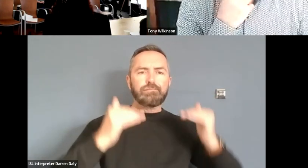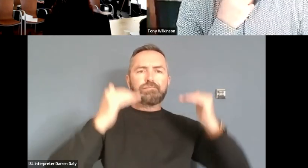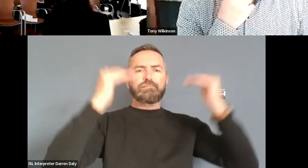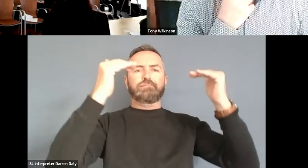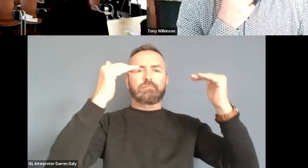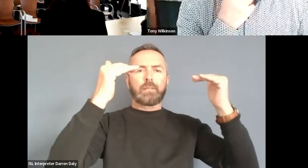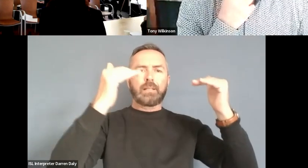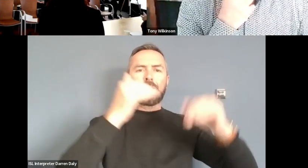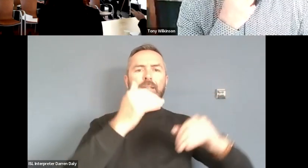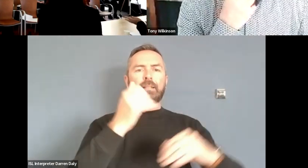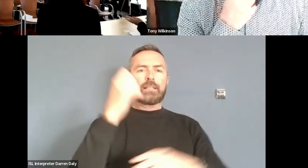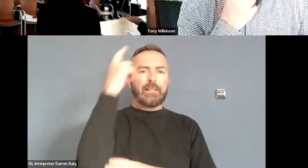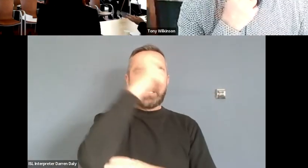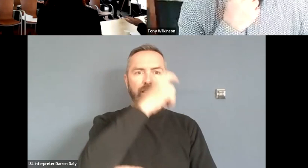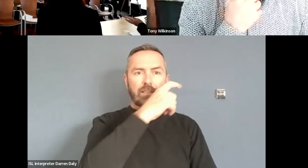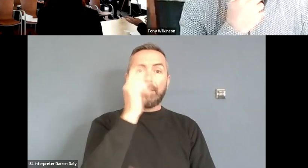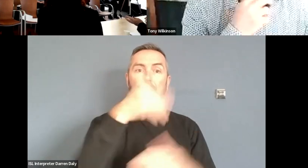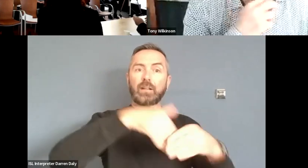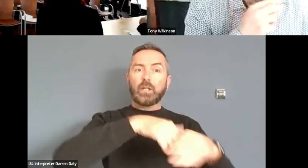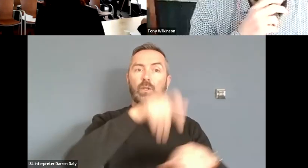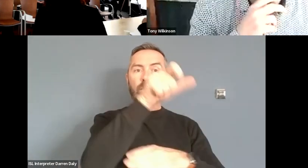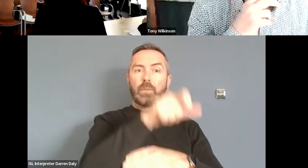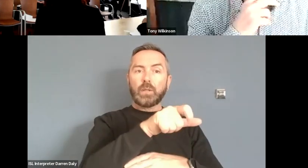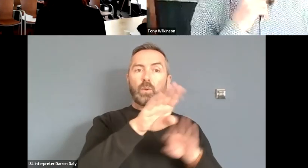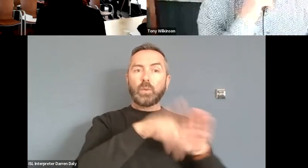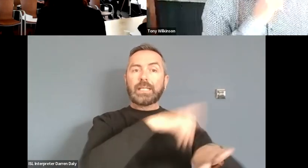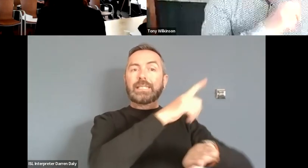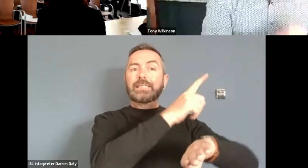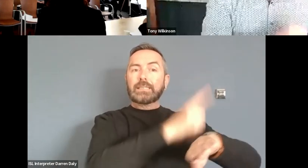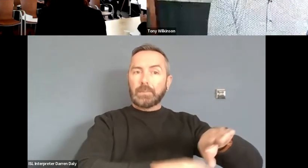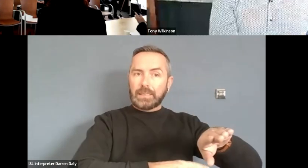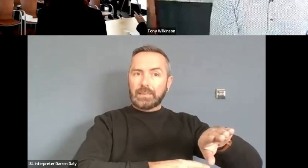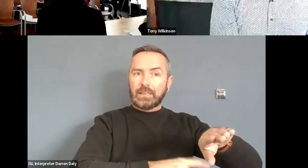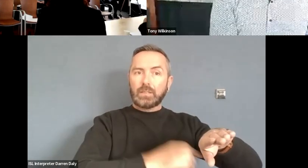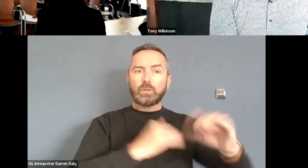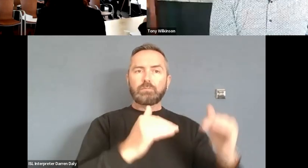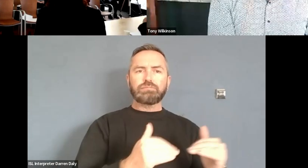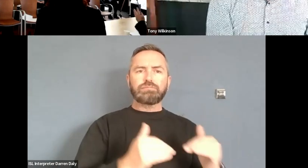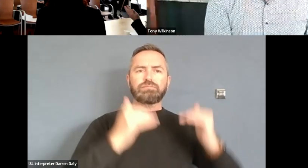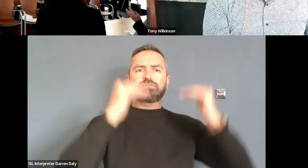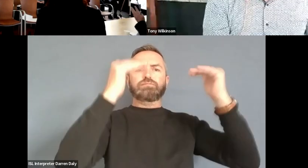extent is included as a person with a disability to a great extent once they said